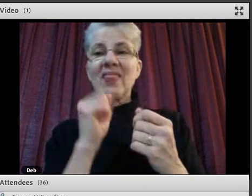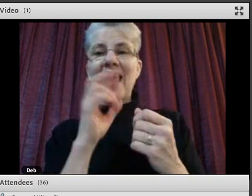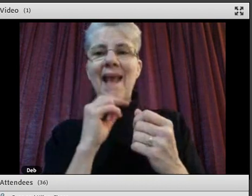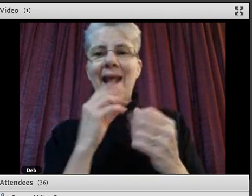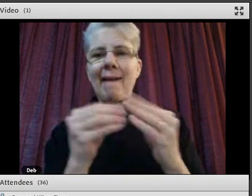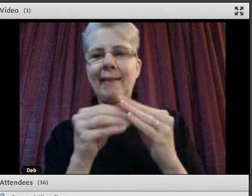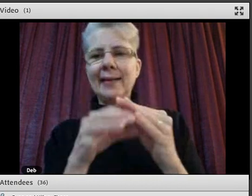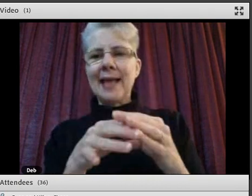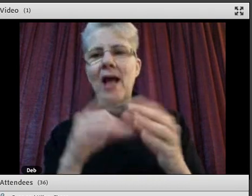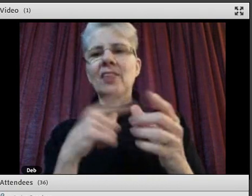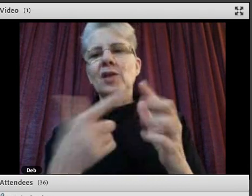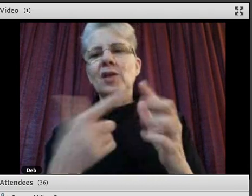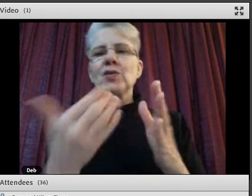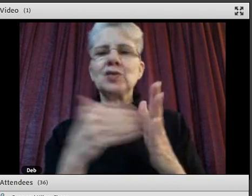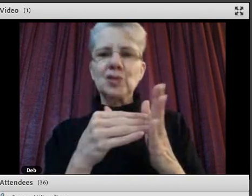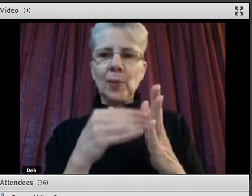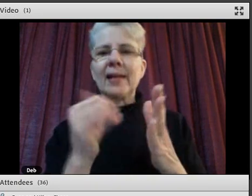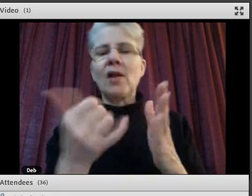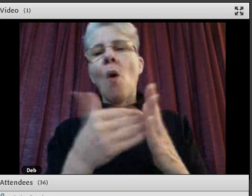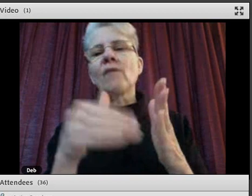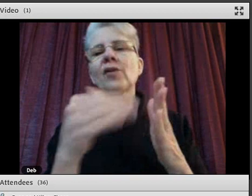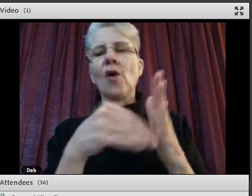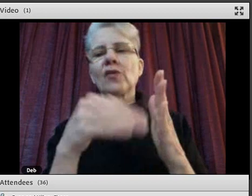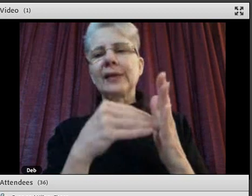a lot of the air leaks out and then you're redoing the same thing over and over again.